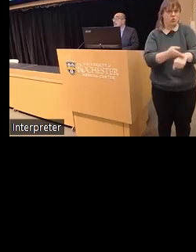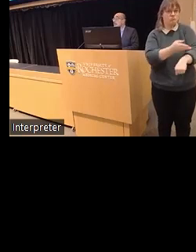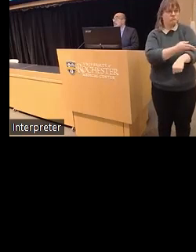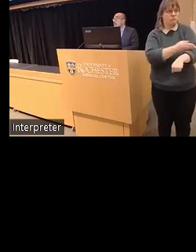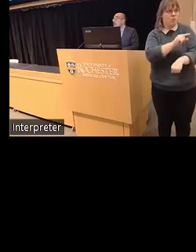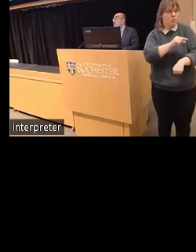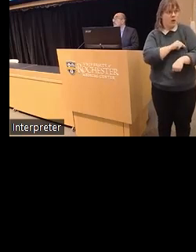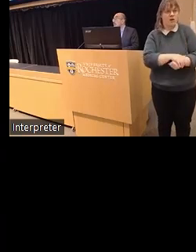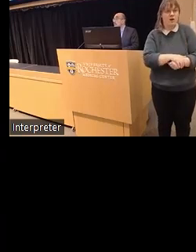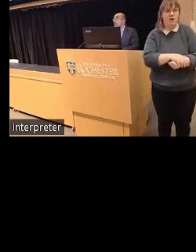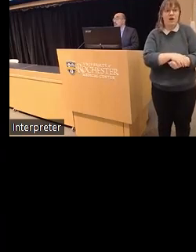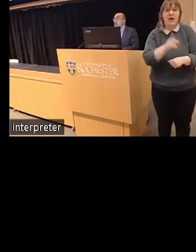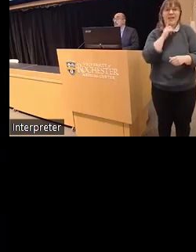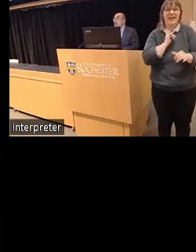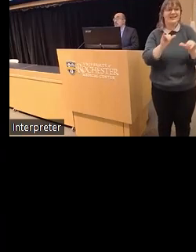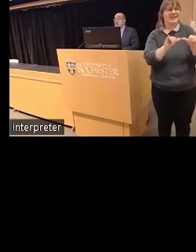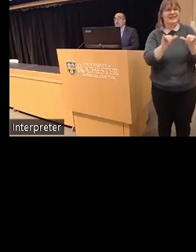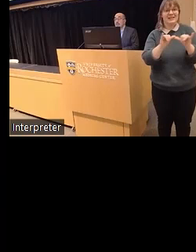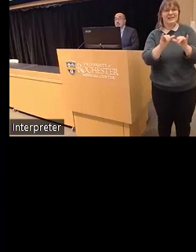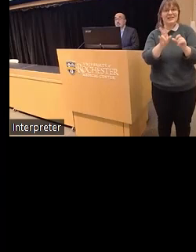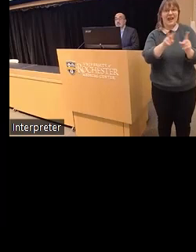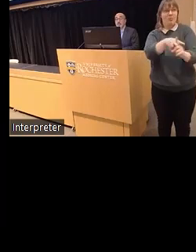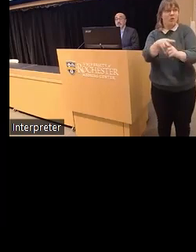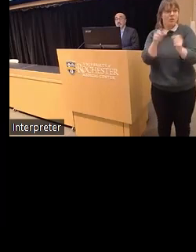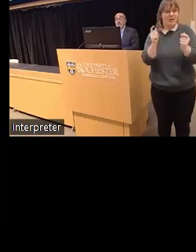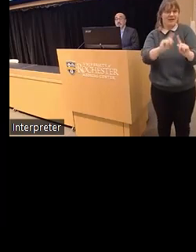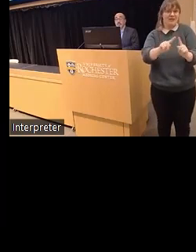think you know it's scalable that you can actually many different pain treatment environments adopt